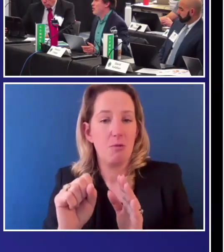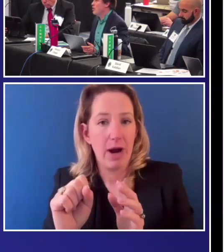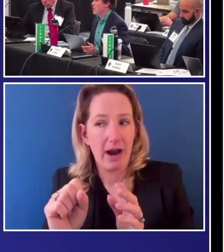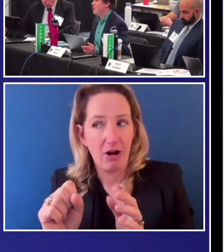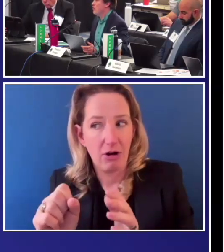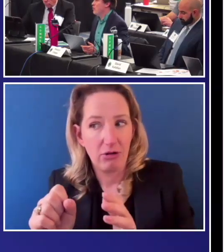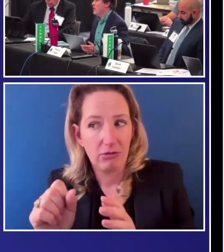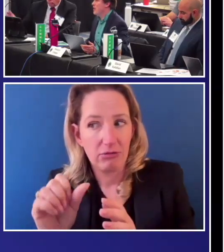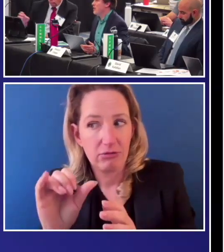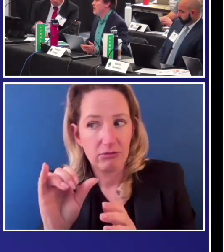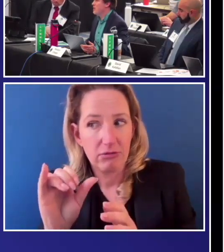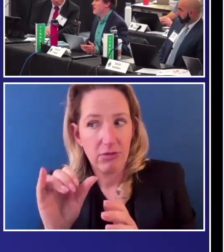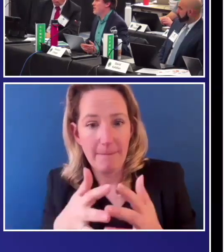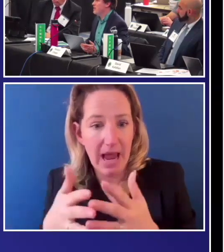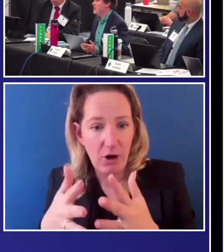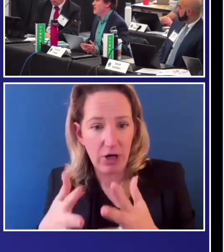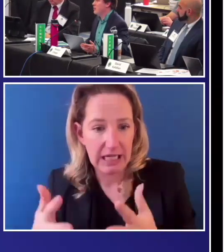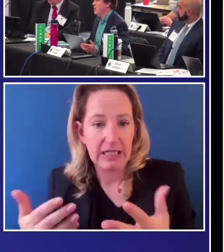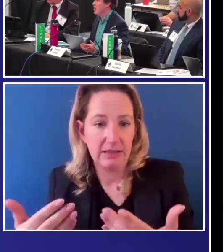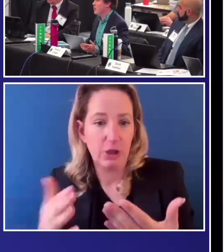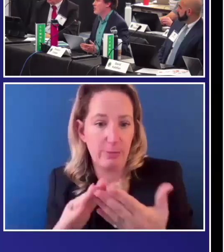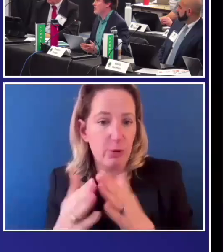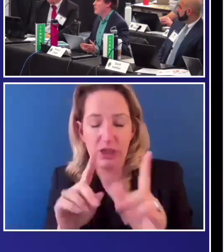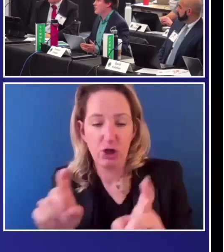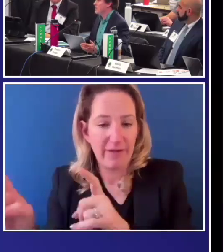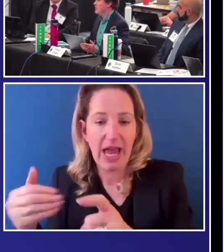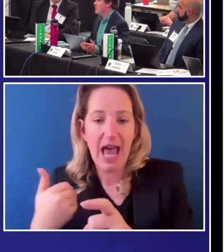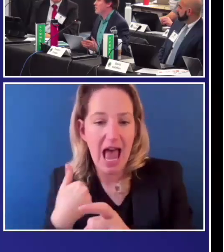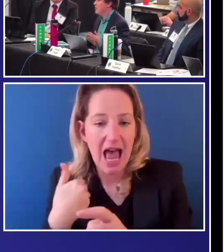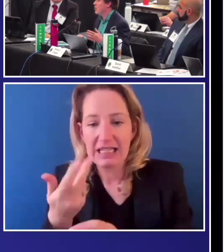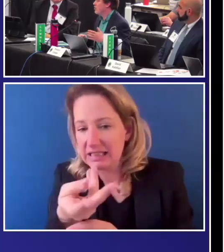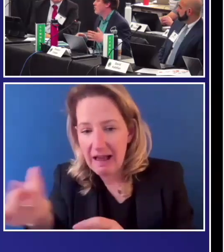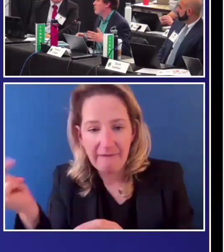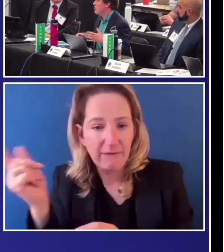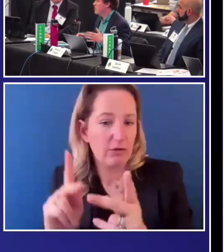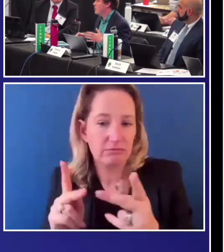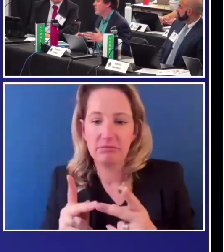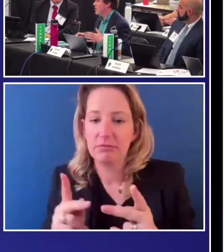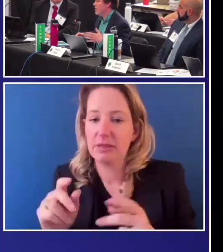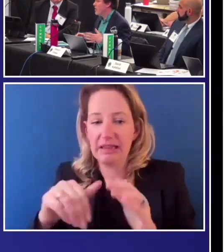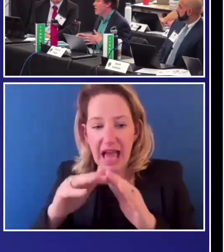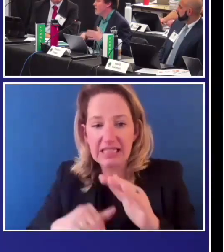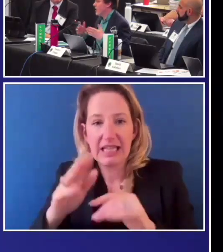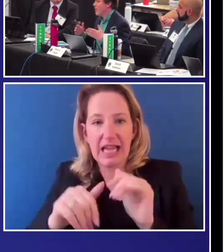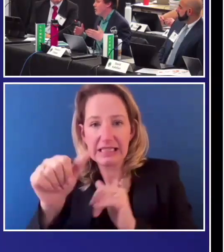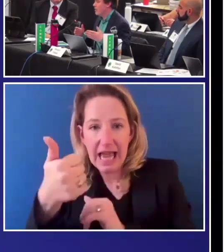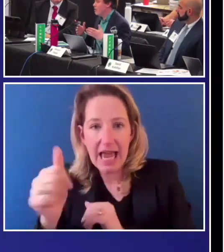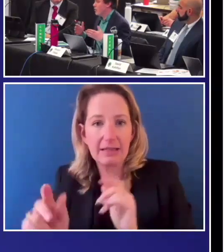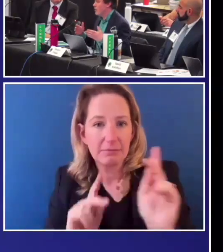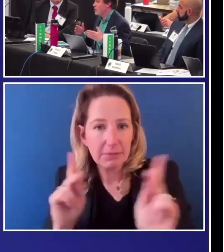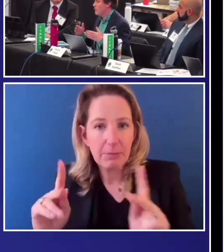you know, if you can't get a statistically reliable sample size from the American Community Survey to calculate the earnings